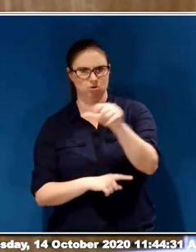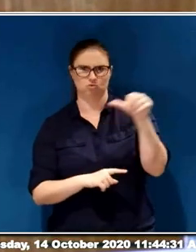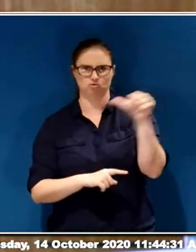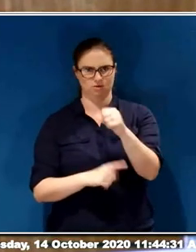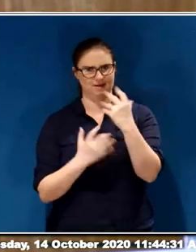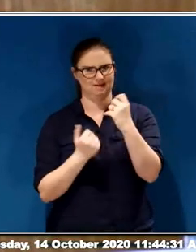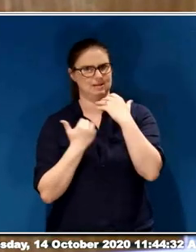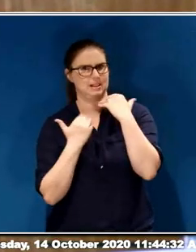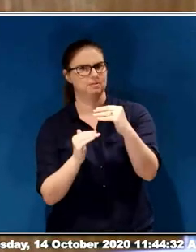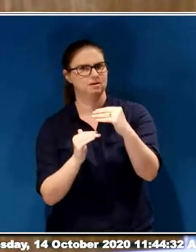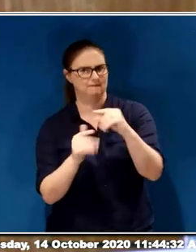Thank you.